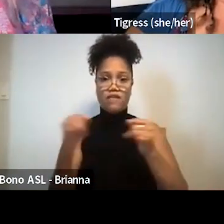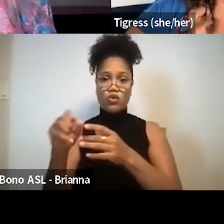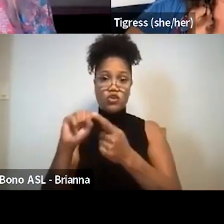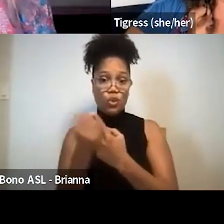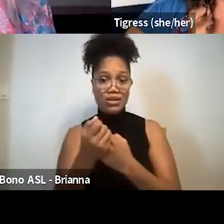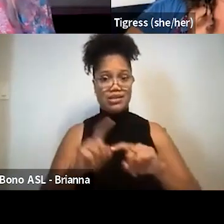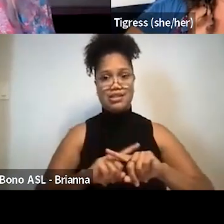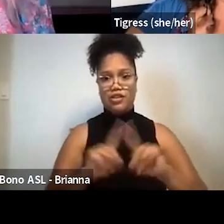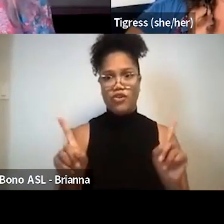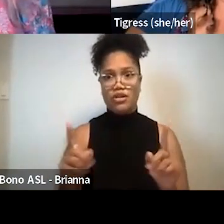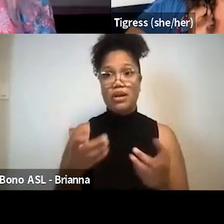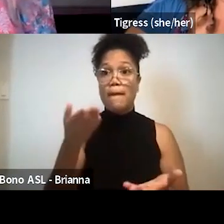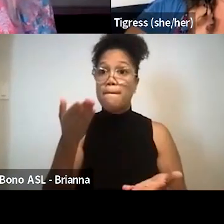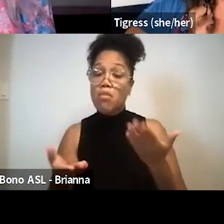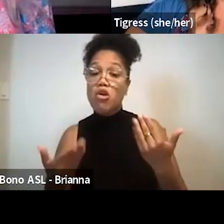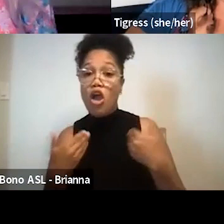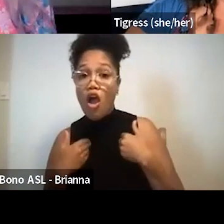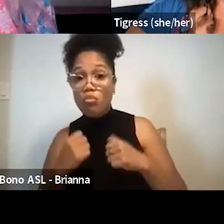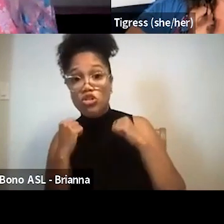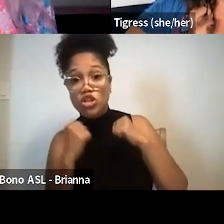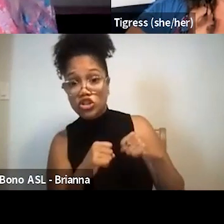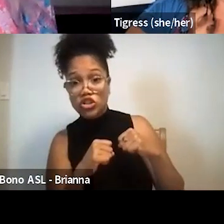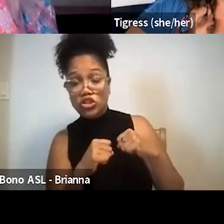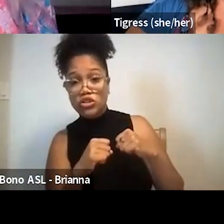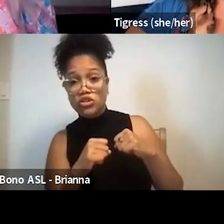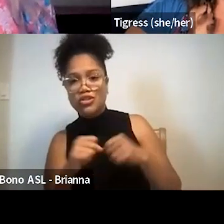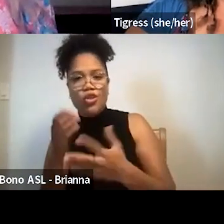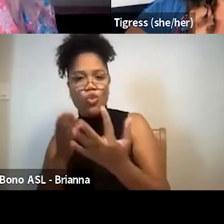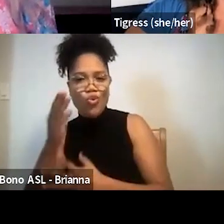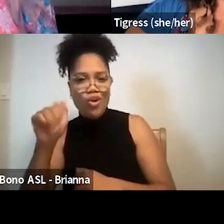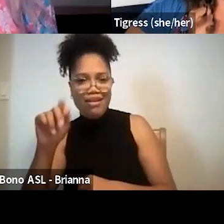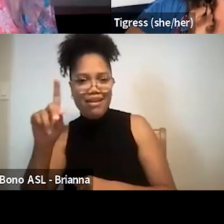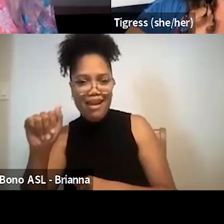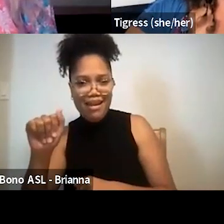And there may be protections under the ADA or other disability